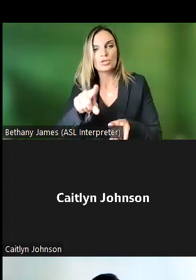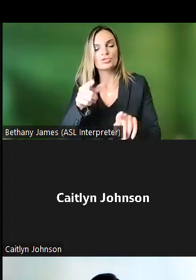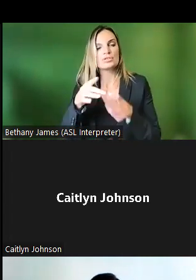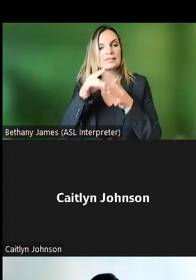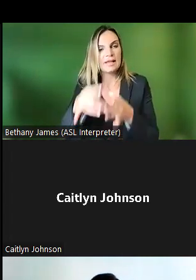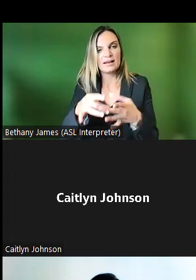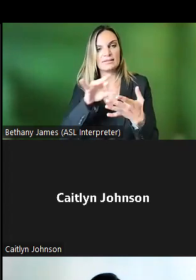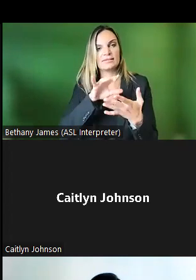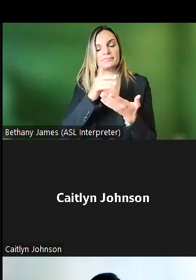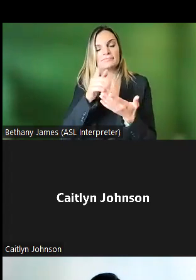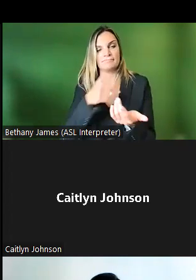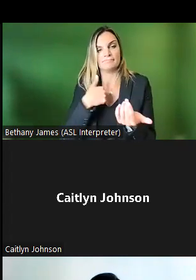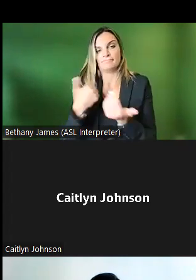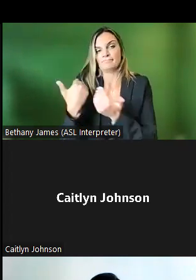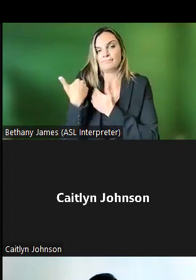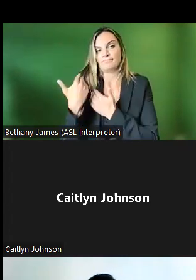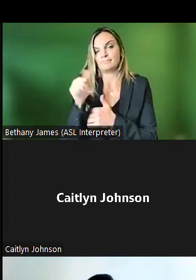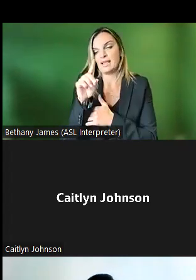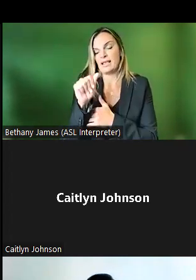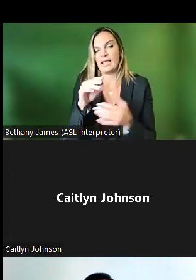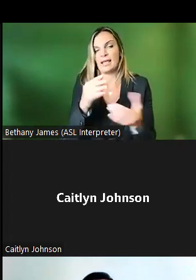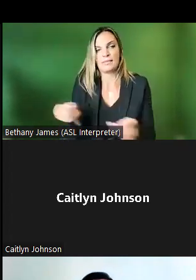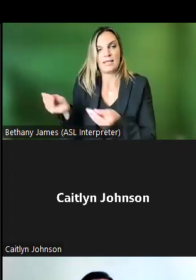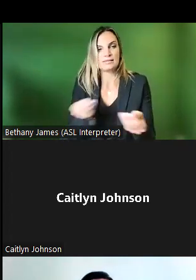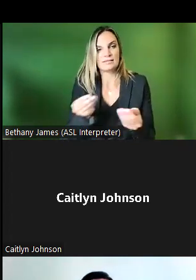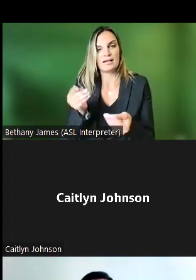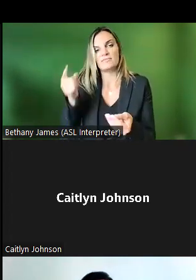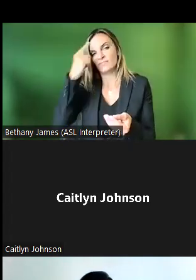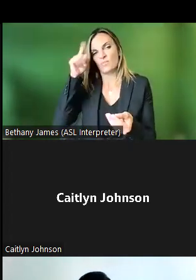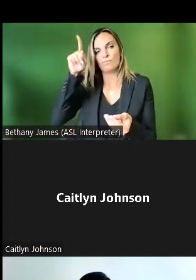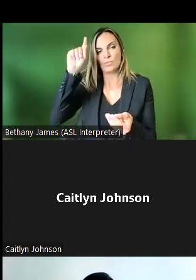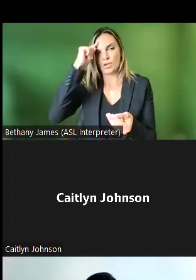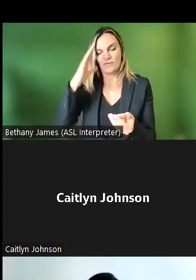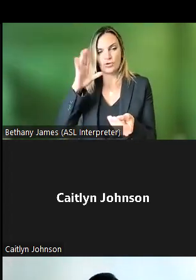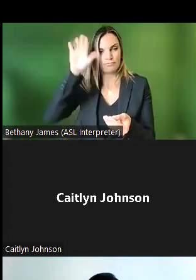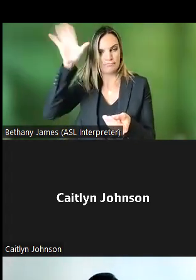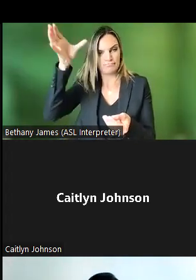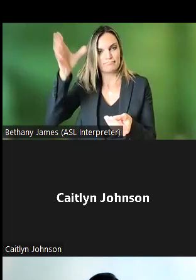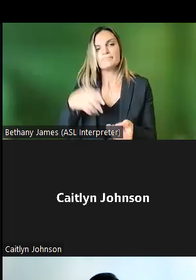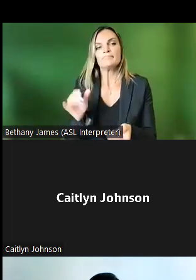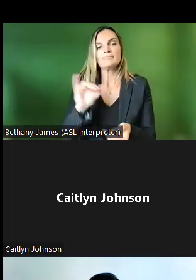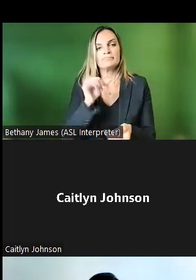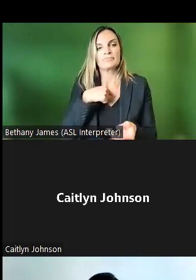We serve as the ADA Liaison on behalf of the Governor. And we oversee the grievance procedure.